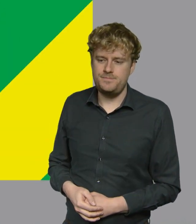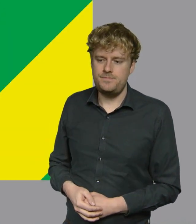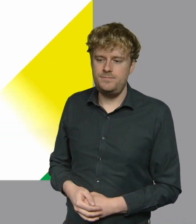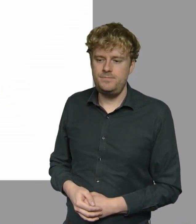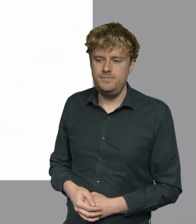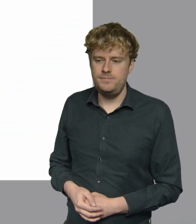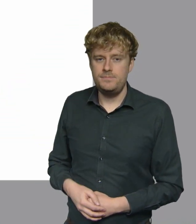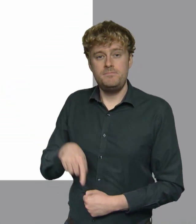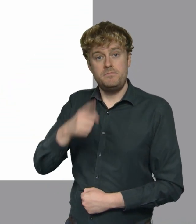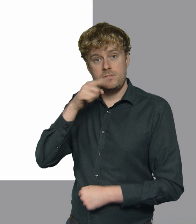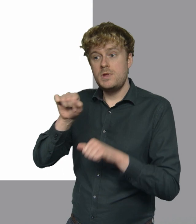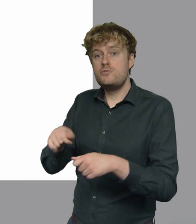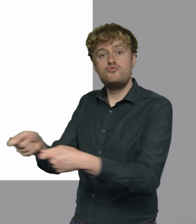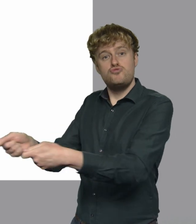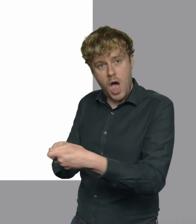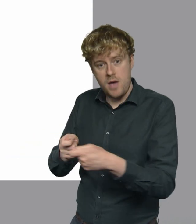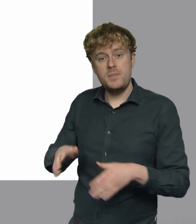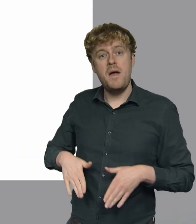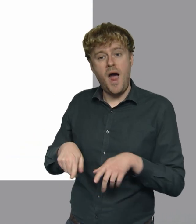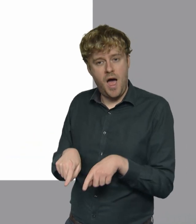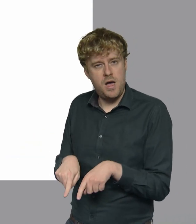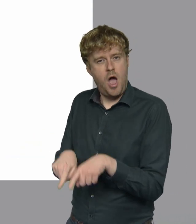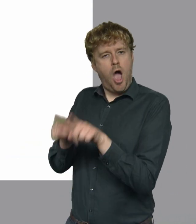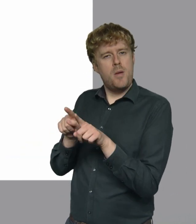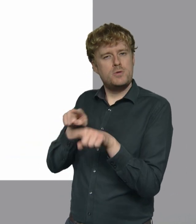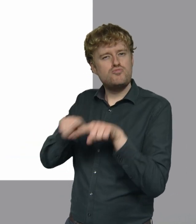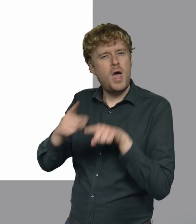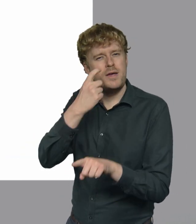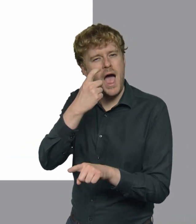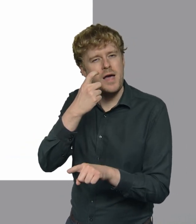Raise and support the casualties, legs, if possible, use a chair to keep the legs raised.